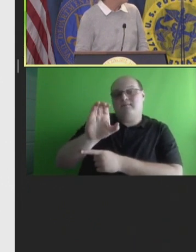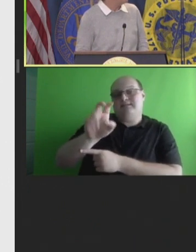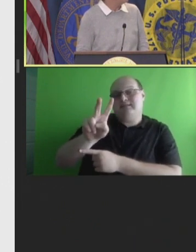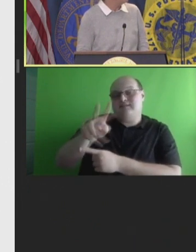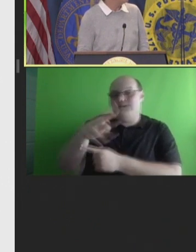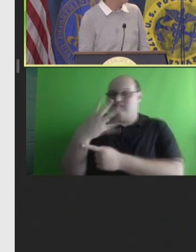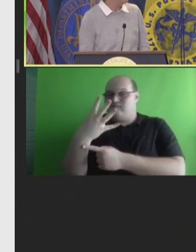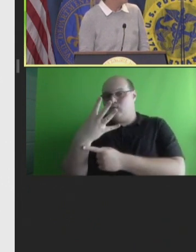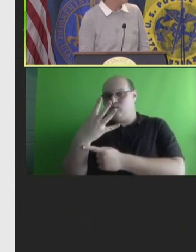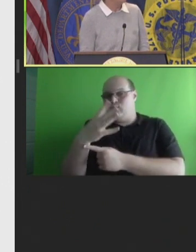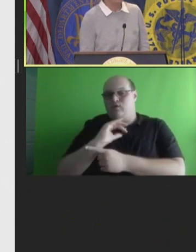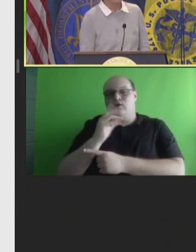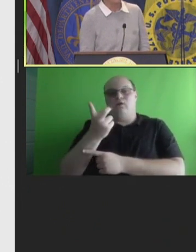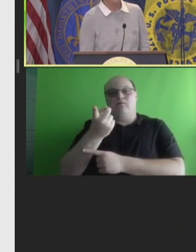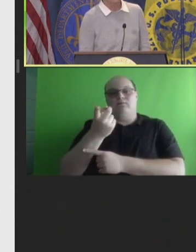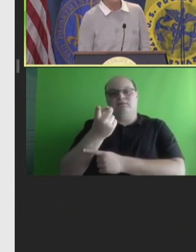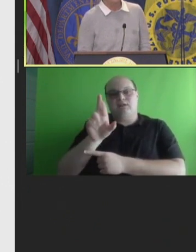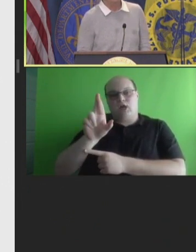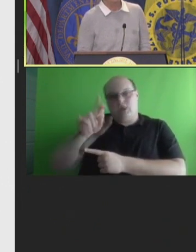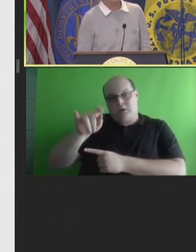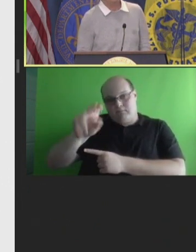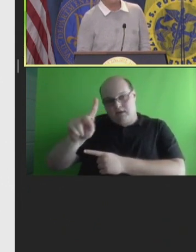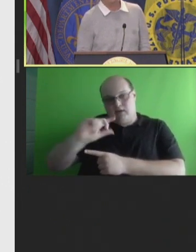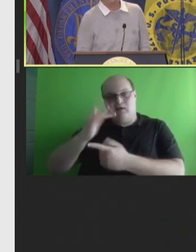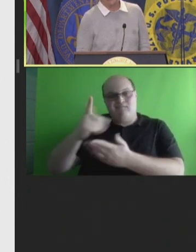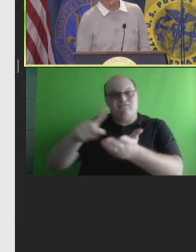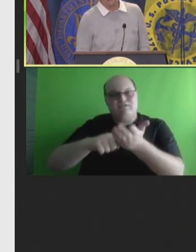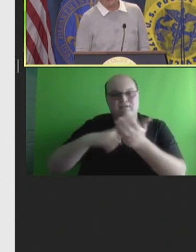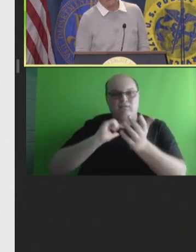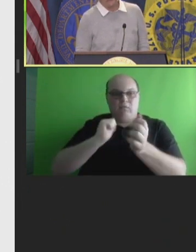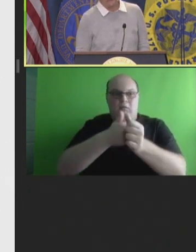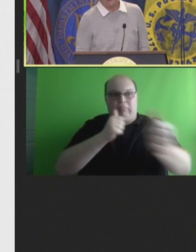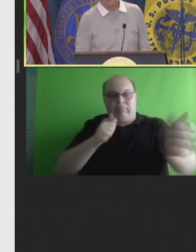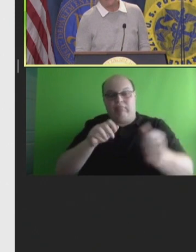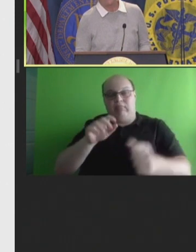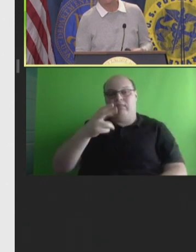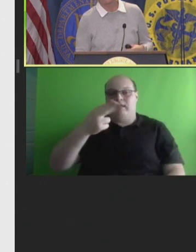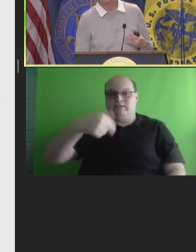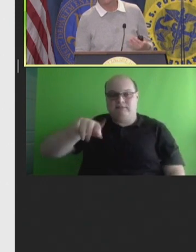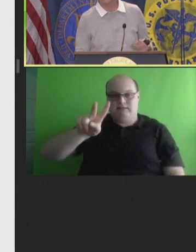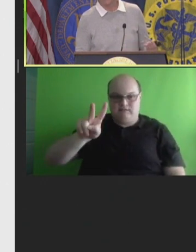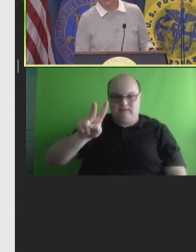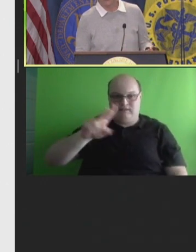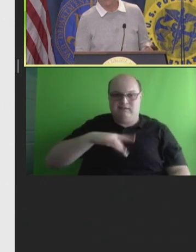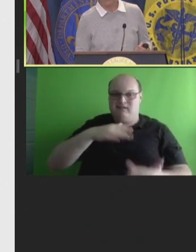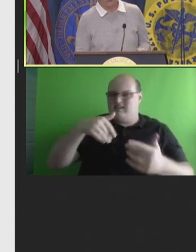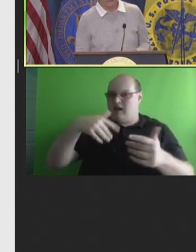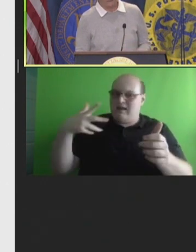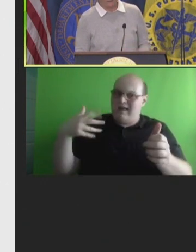But also Dr. Peacock mentioned, we are behind with HPV. We still haven't caught up with HPV